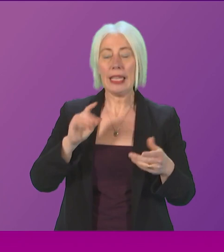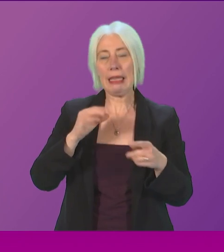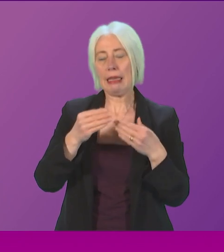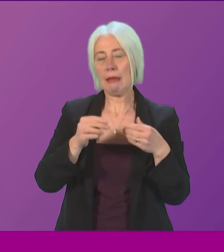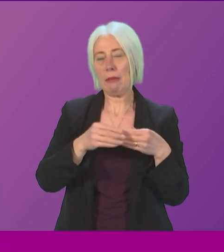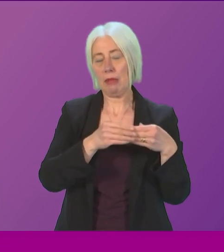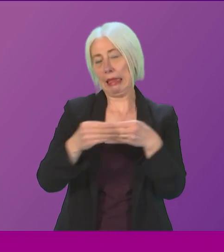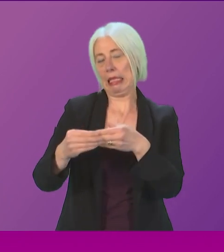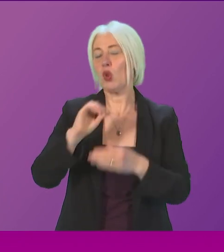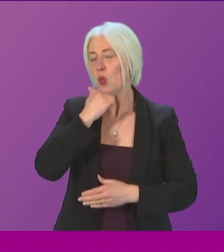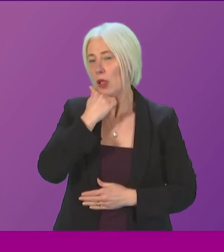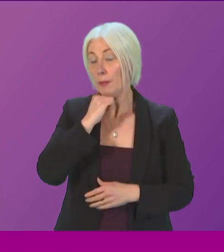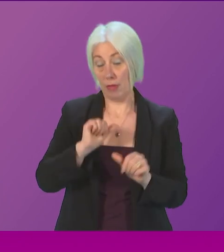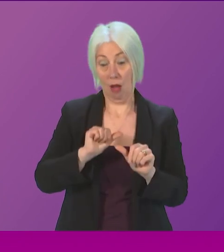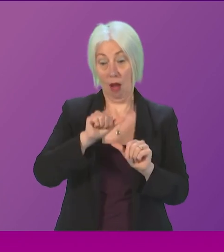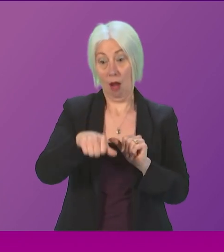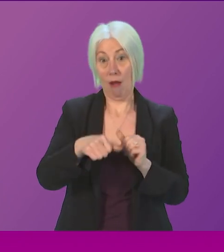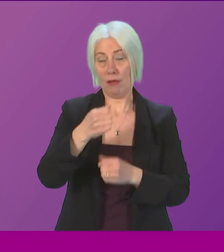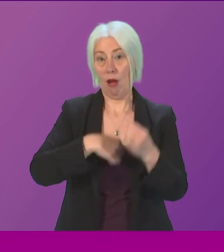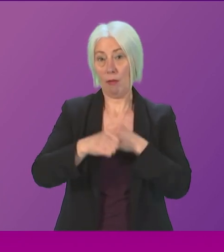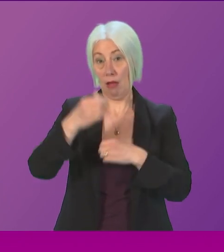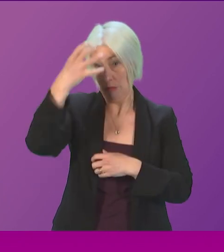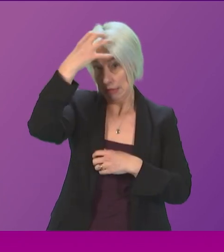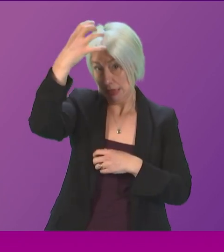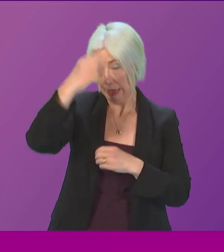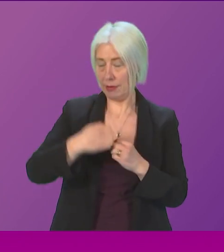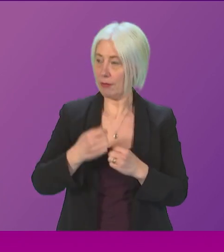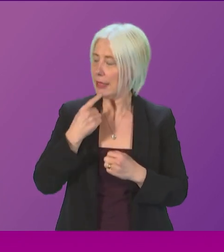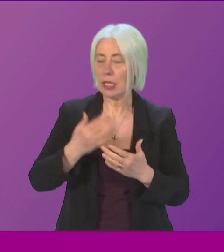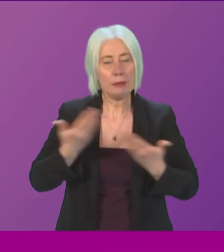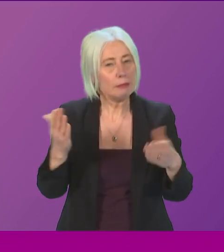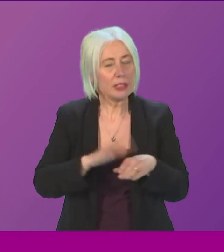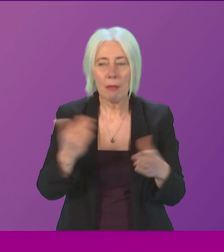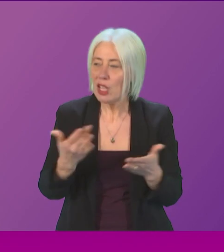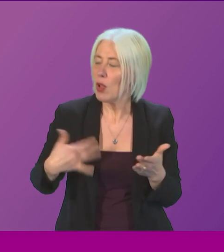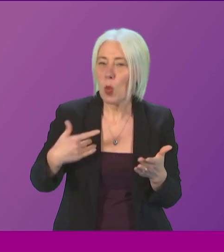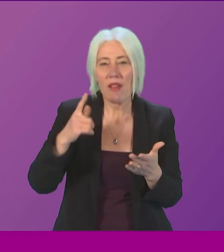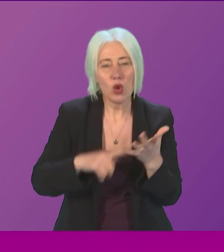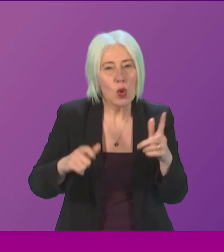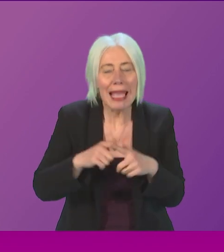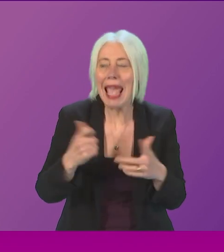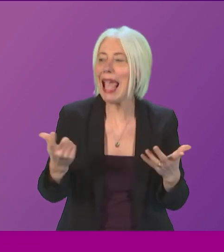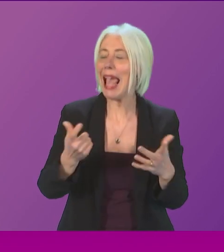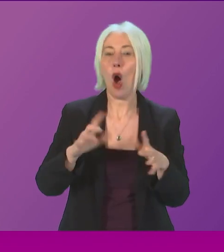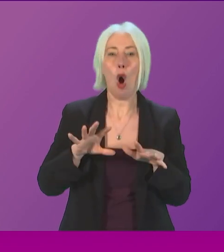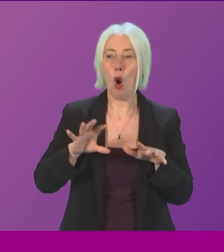As he said on the day after he became monarch, “wherever you may live in the United Kingdom, or in the Realms and territories across the